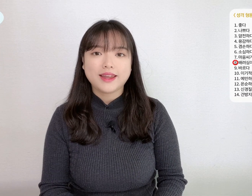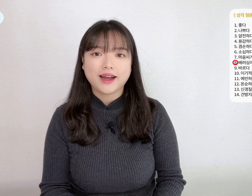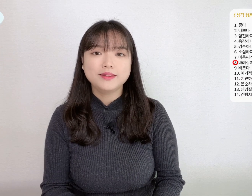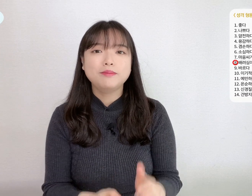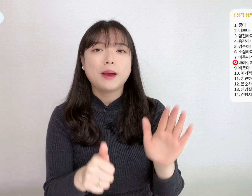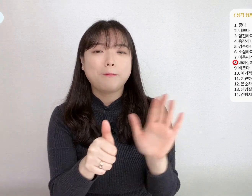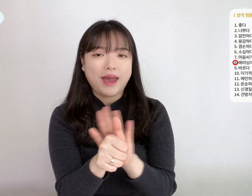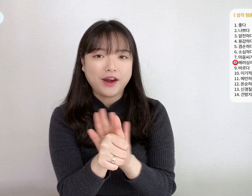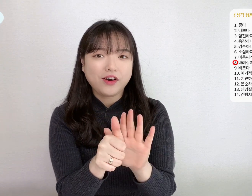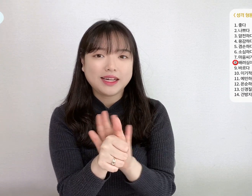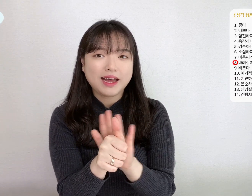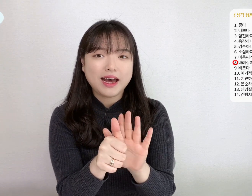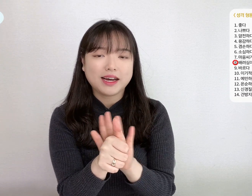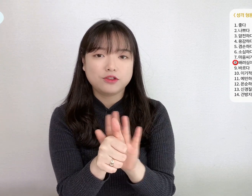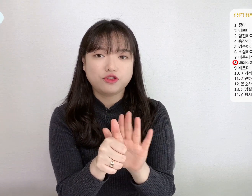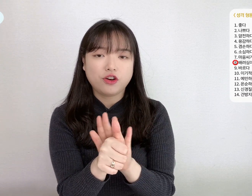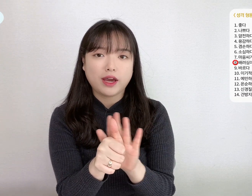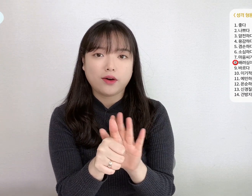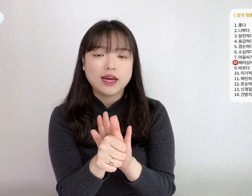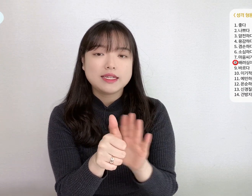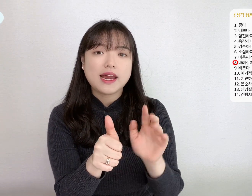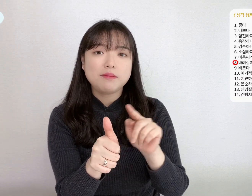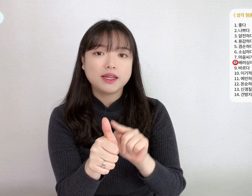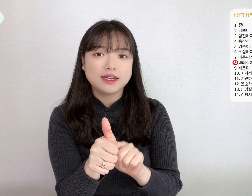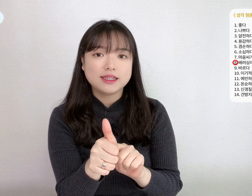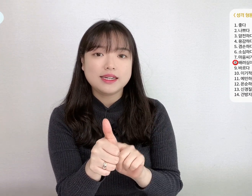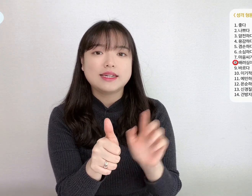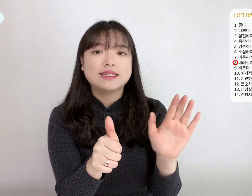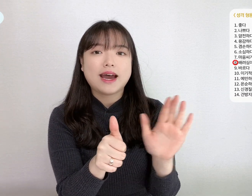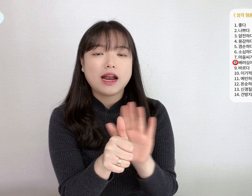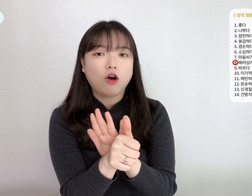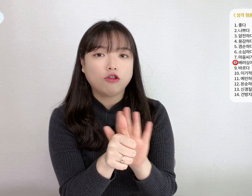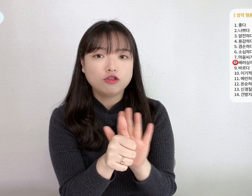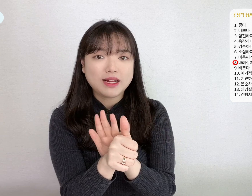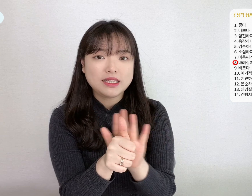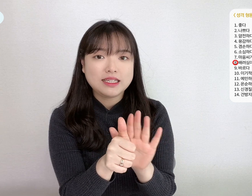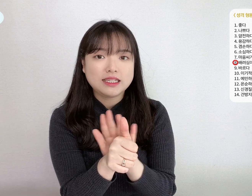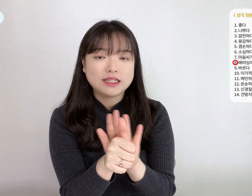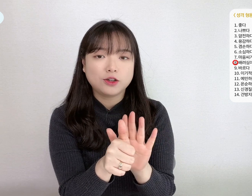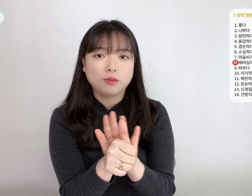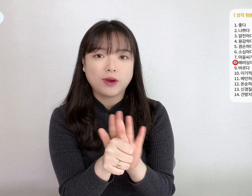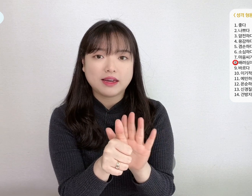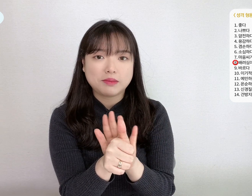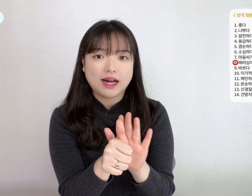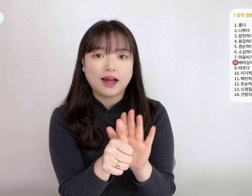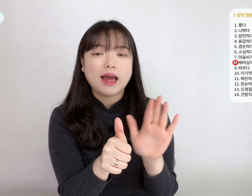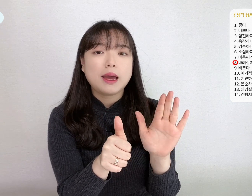Next, it's a sign saying to be considerate.